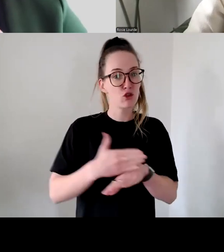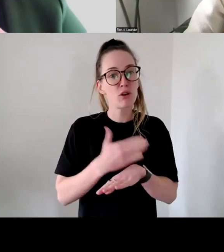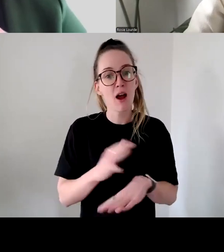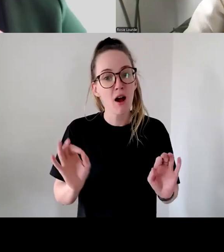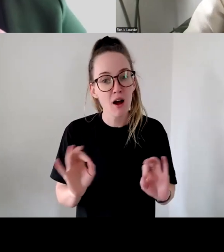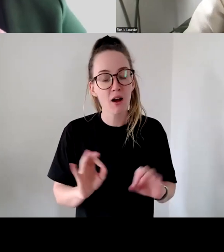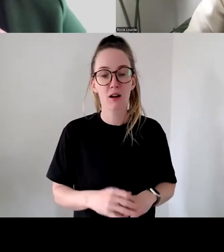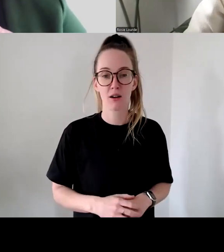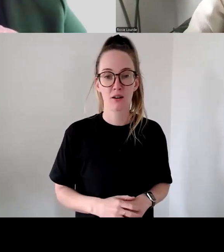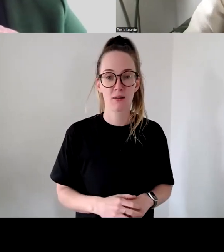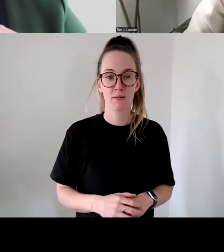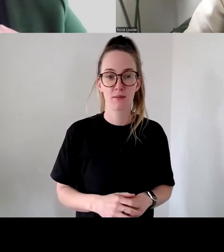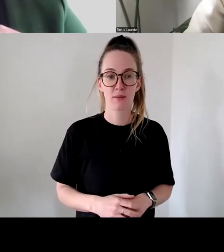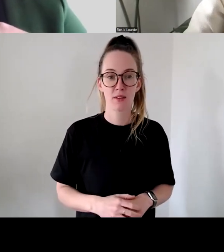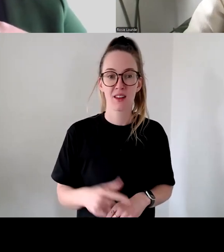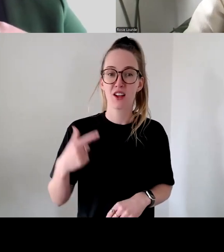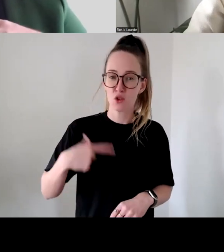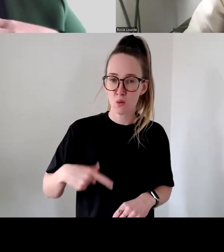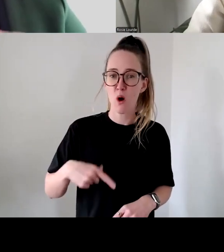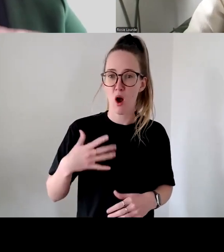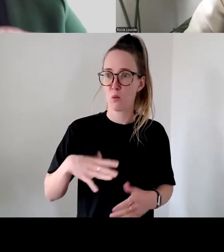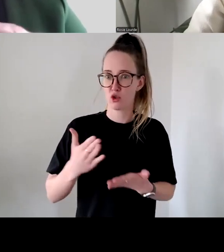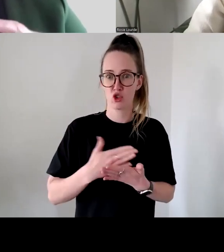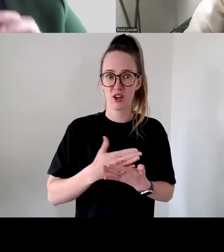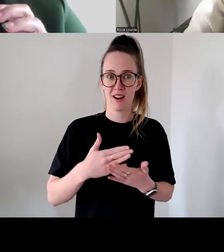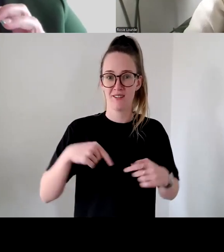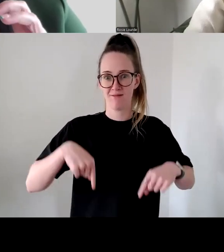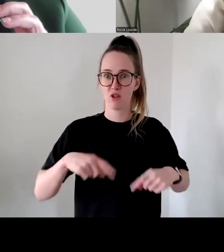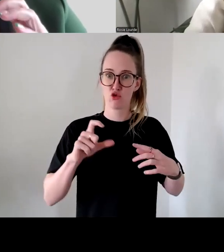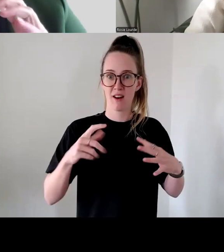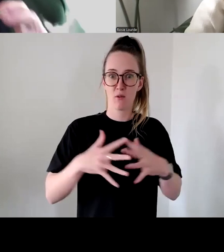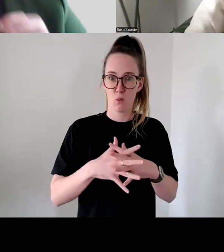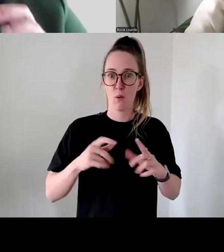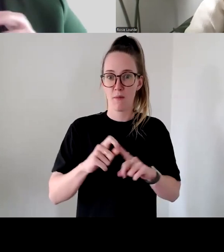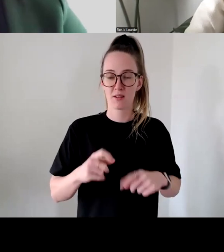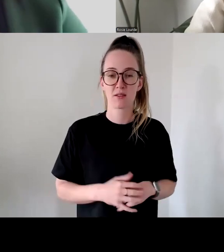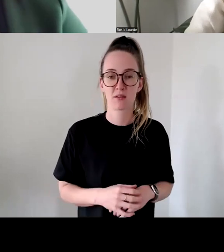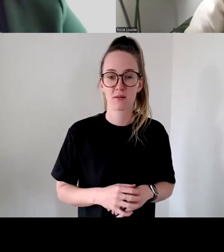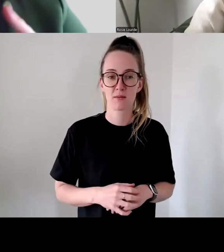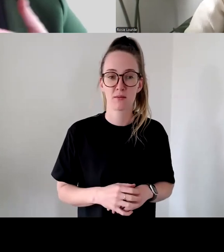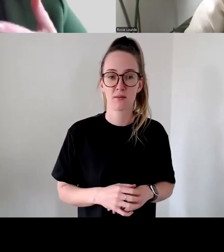it's why I wanted to Chair Creative Workplaces. The idea that creative sectors should be fair,